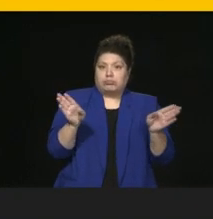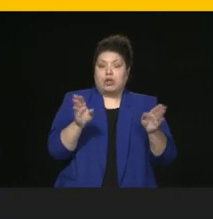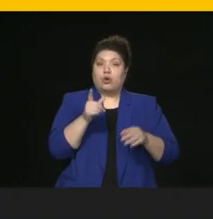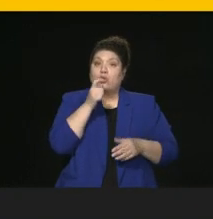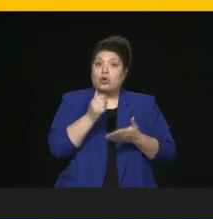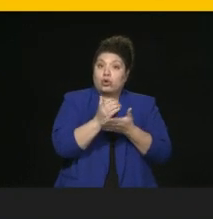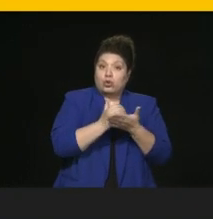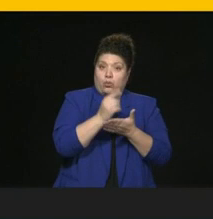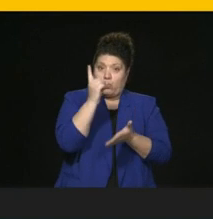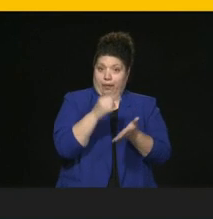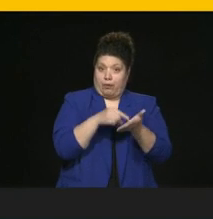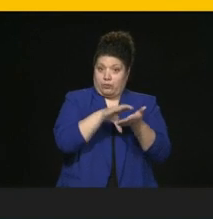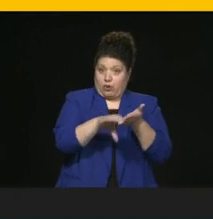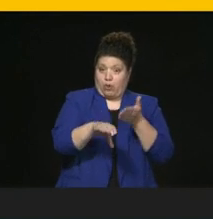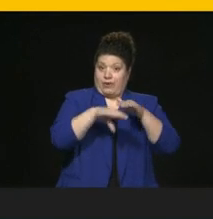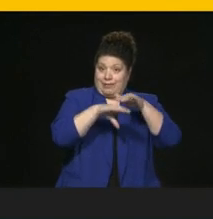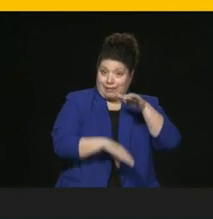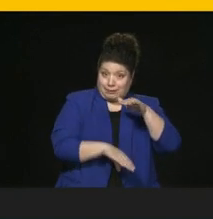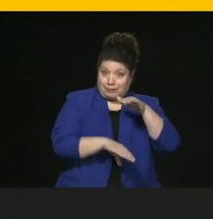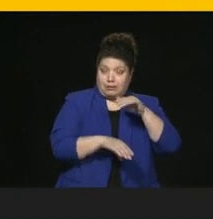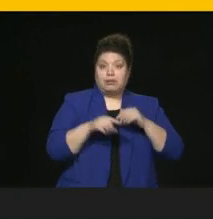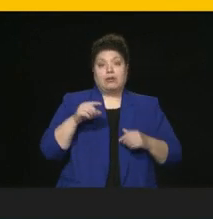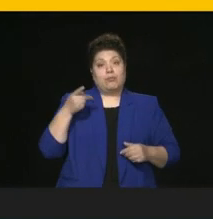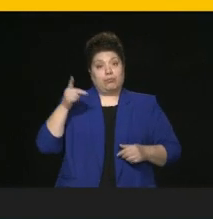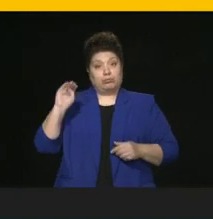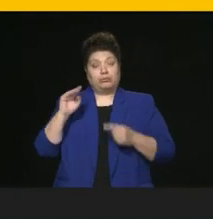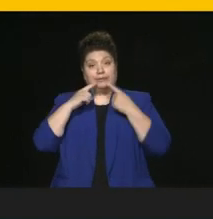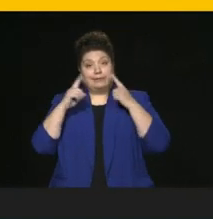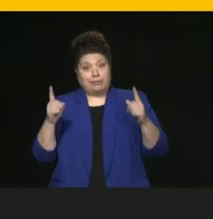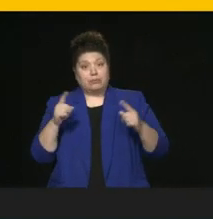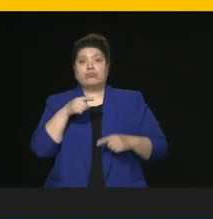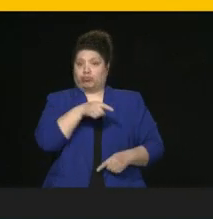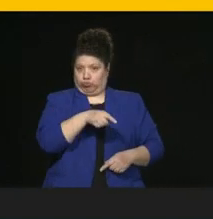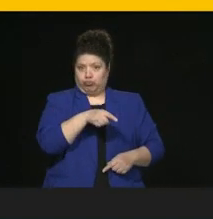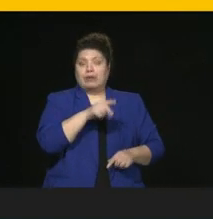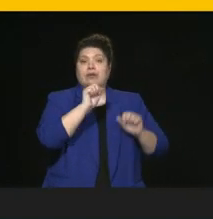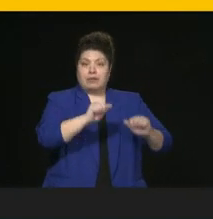SO NOW THOSE EARNING $1,000 OR LESS, THEY'VE HEARD FROM THE